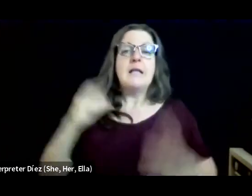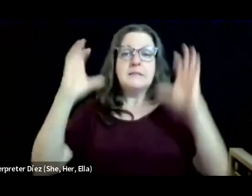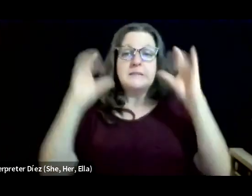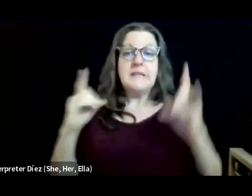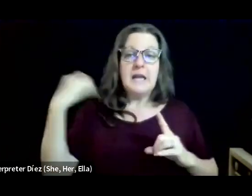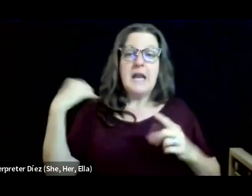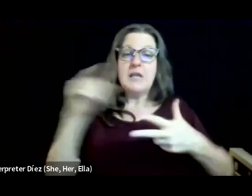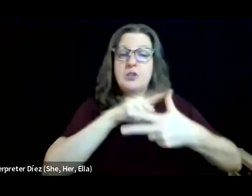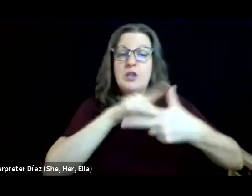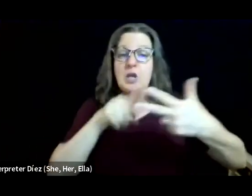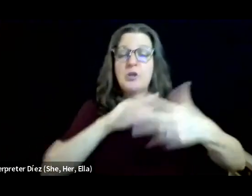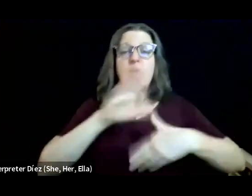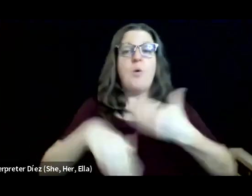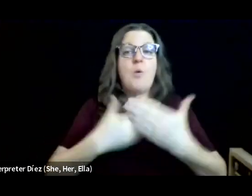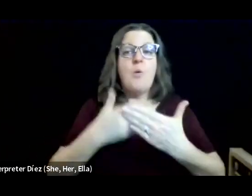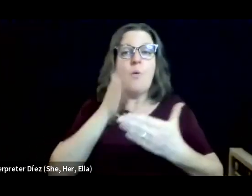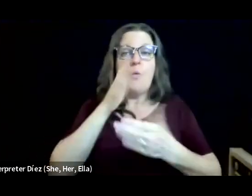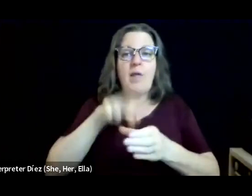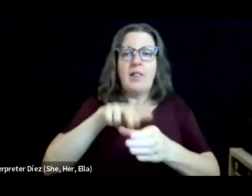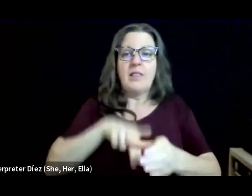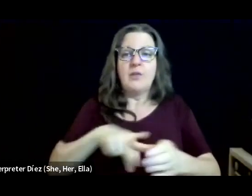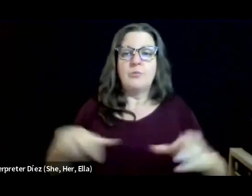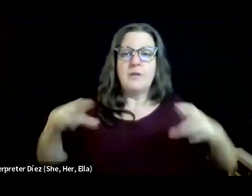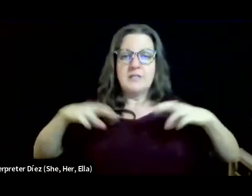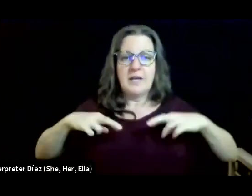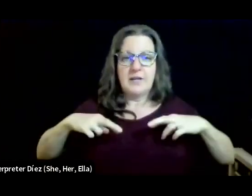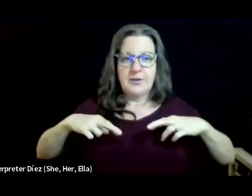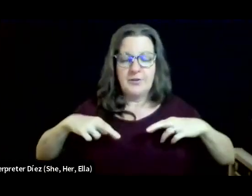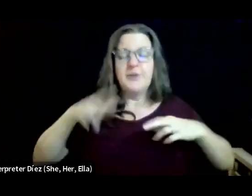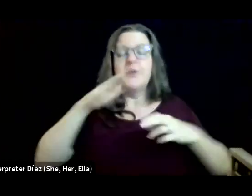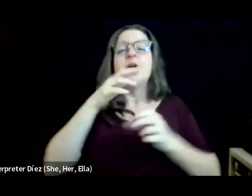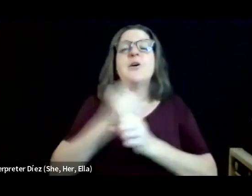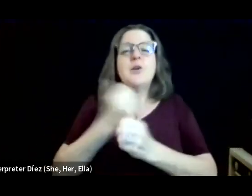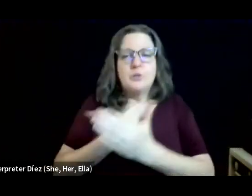You're gonna get new committee chairs on-on the committees